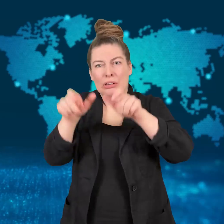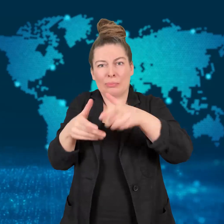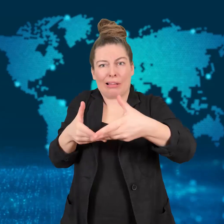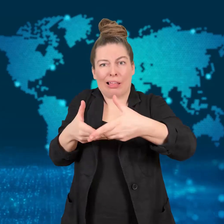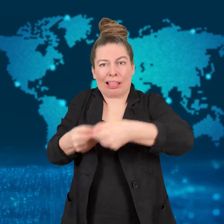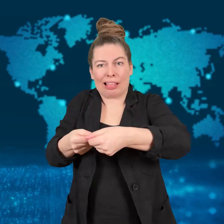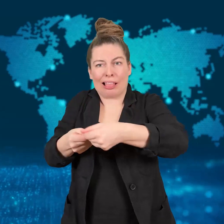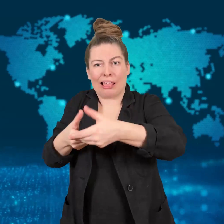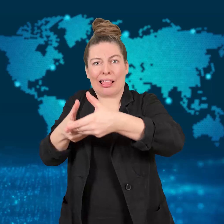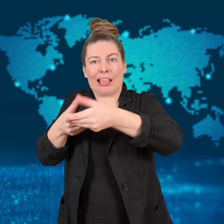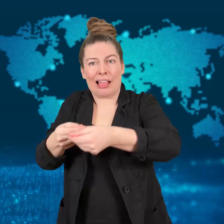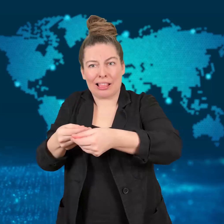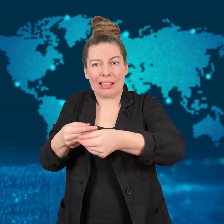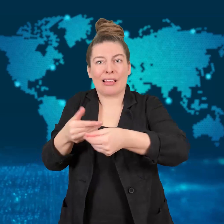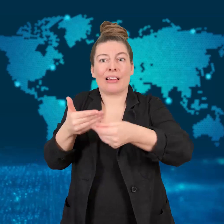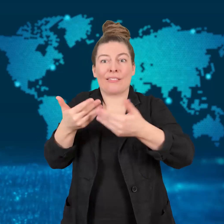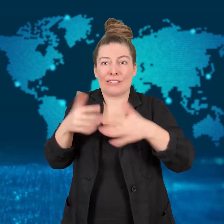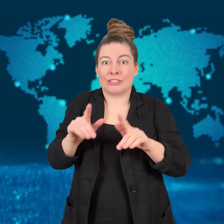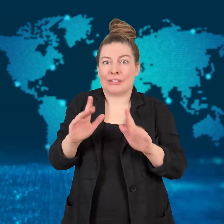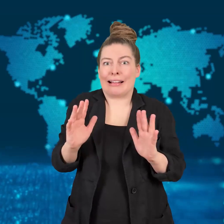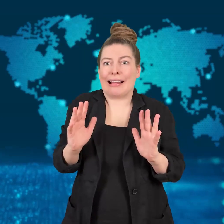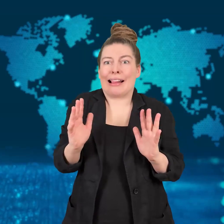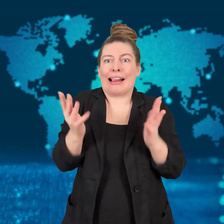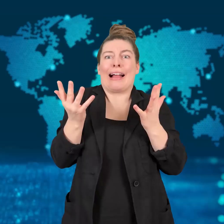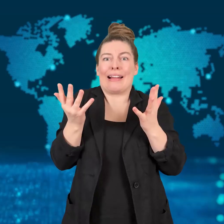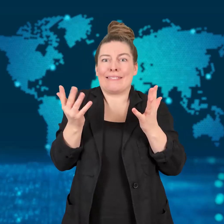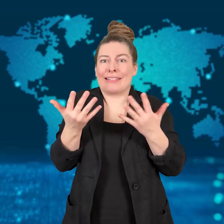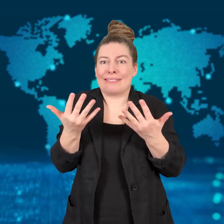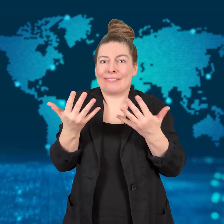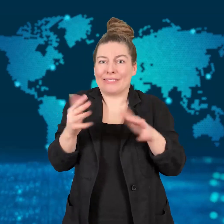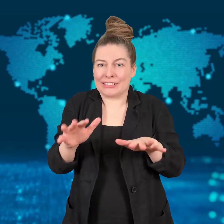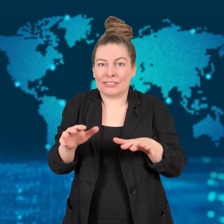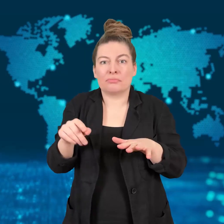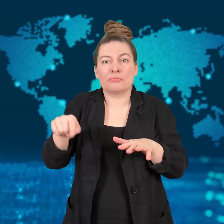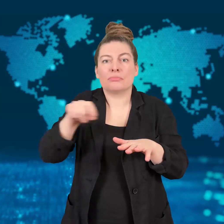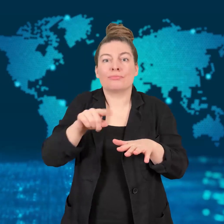the time of the accident.